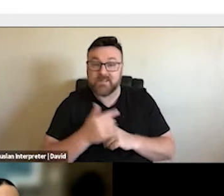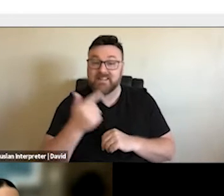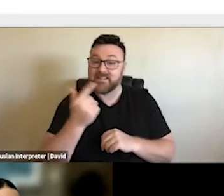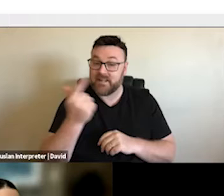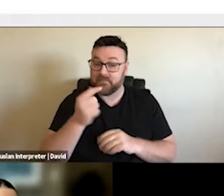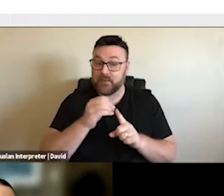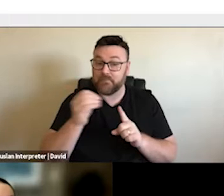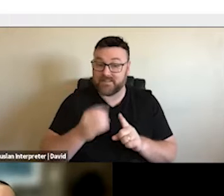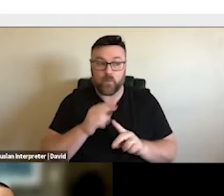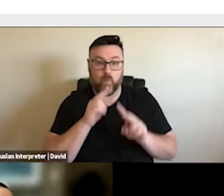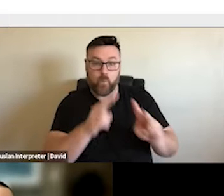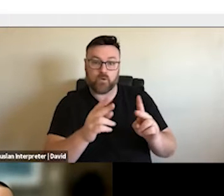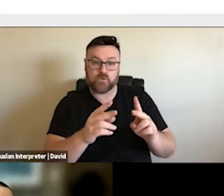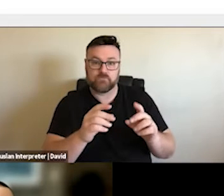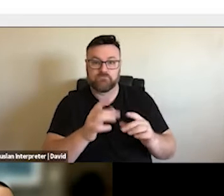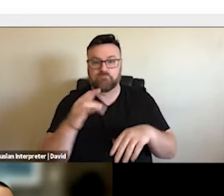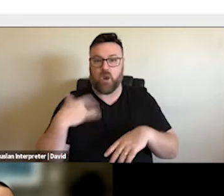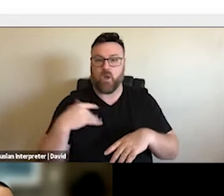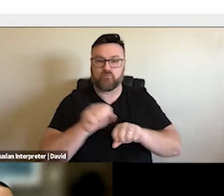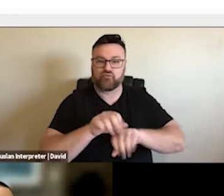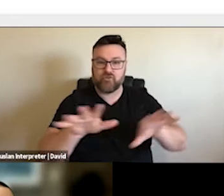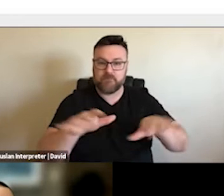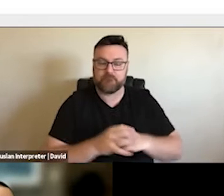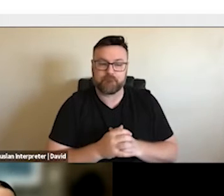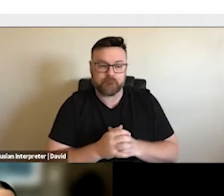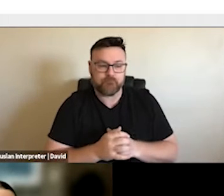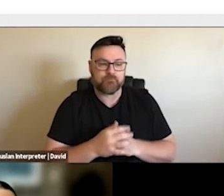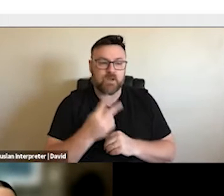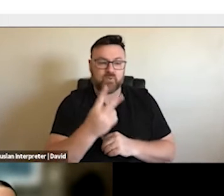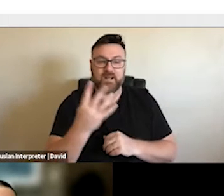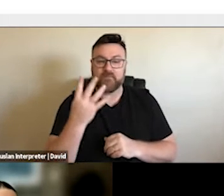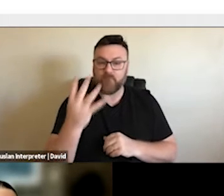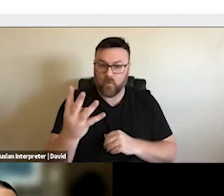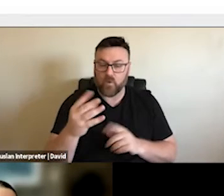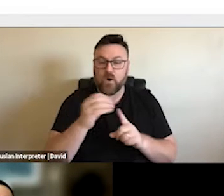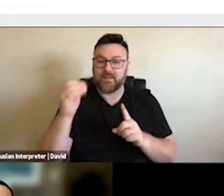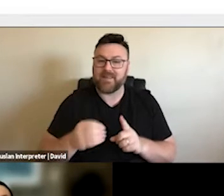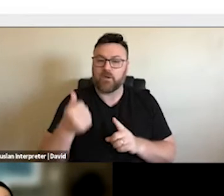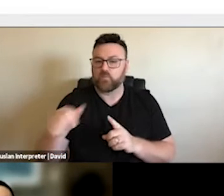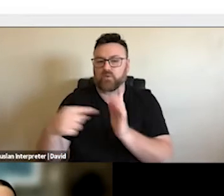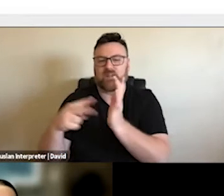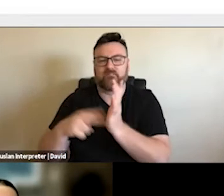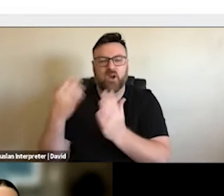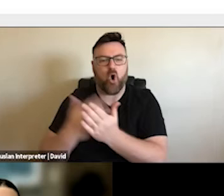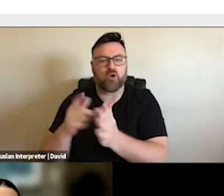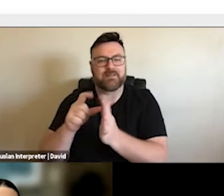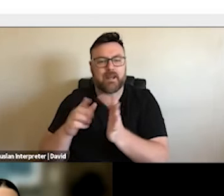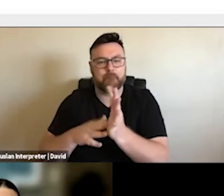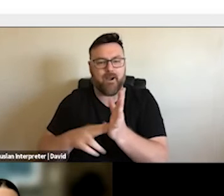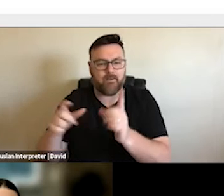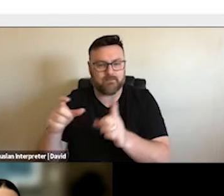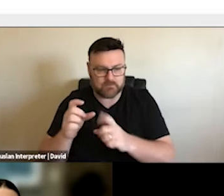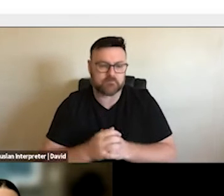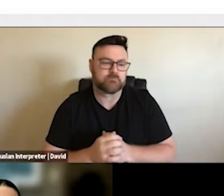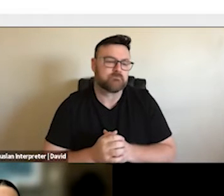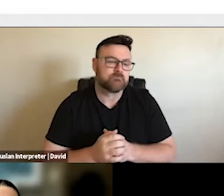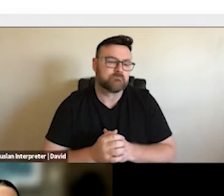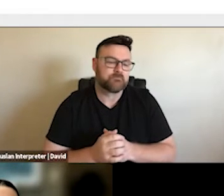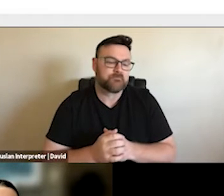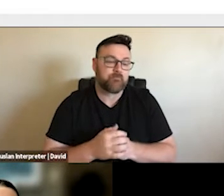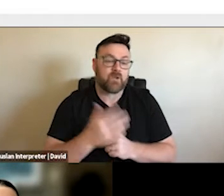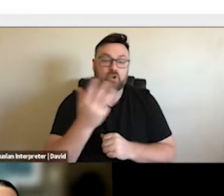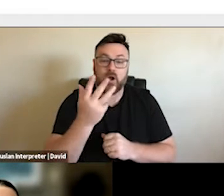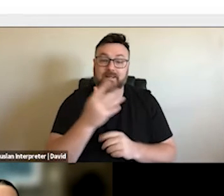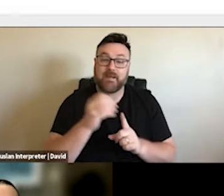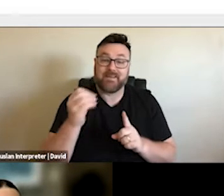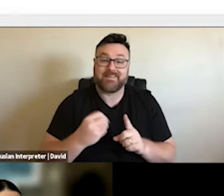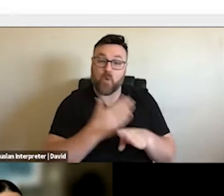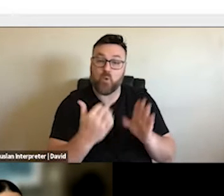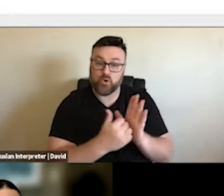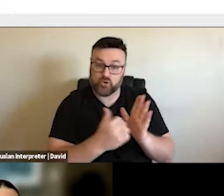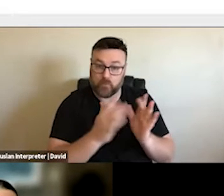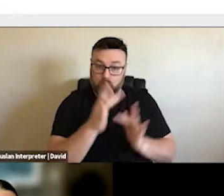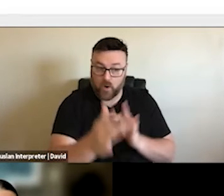The proportion of those online who are paying